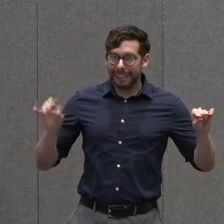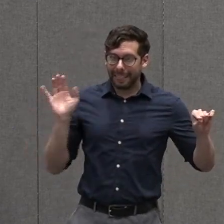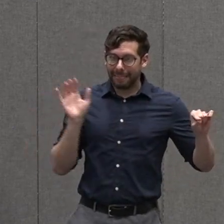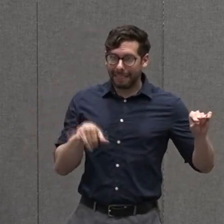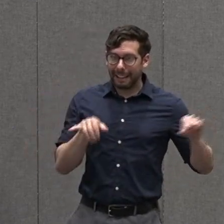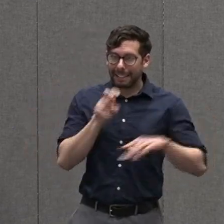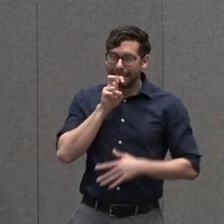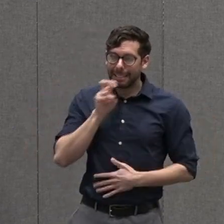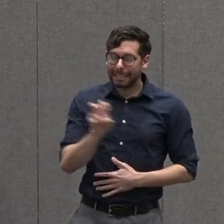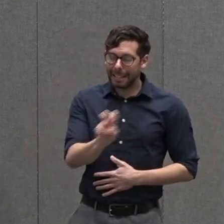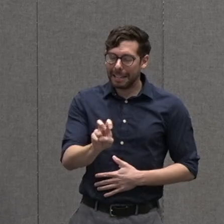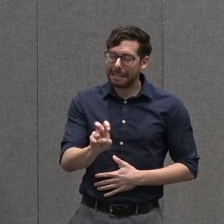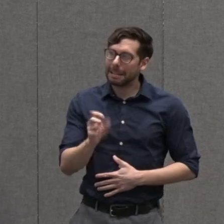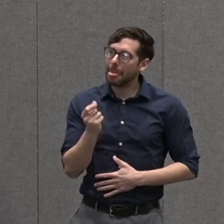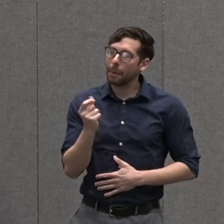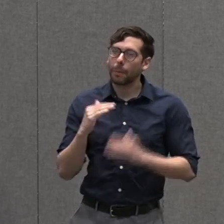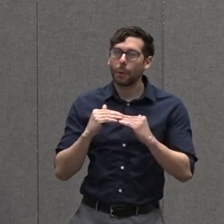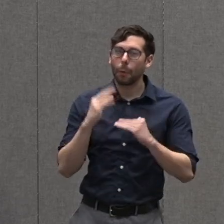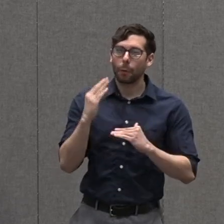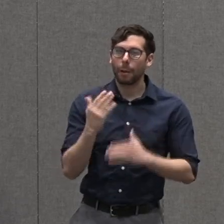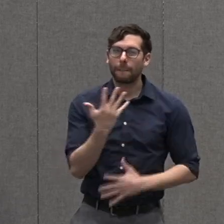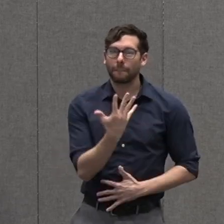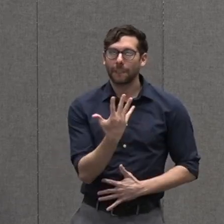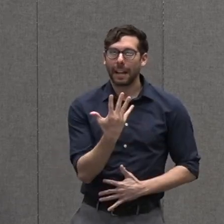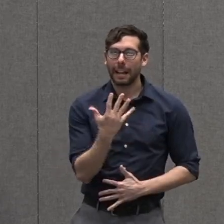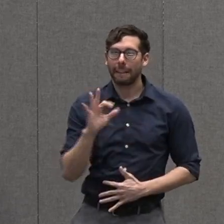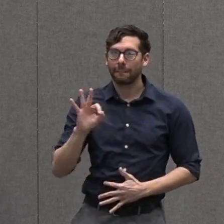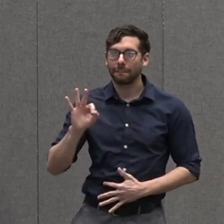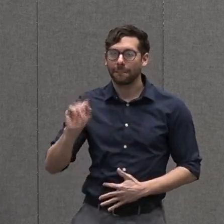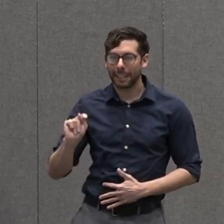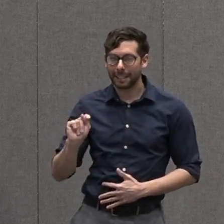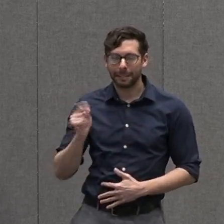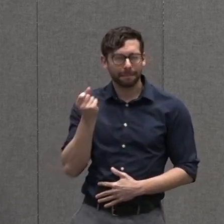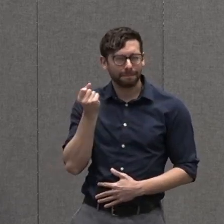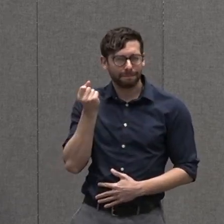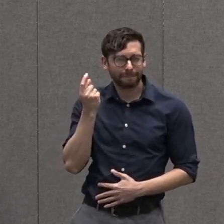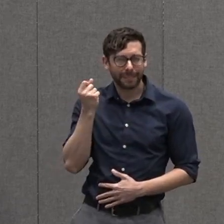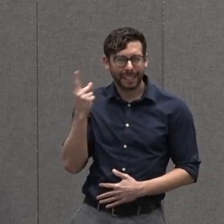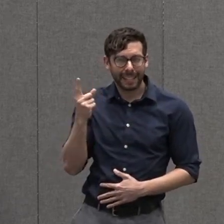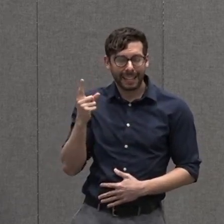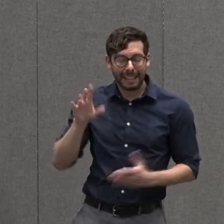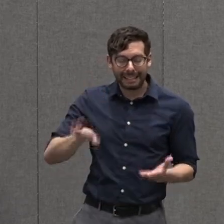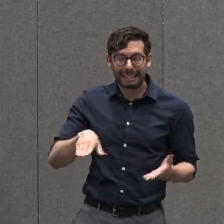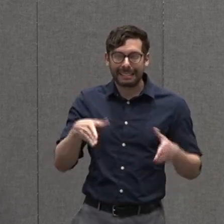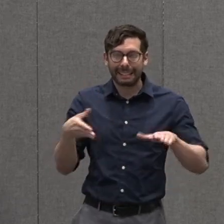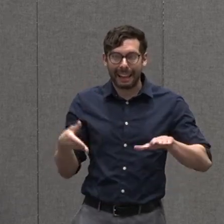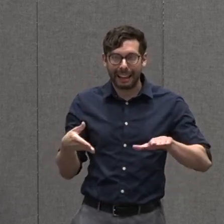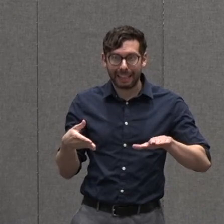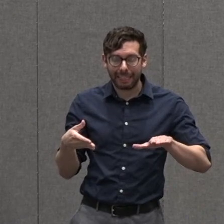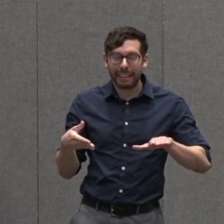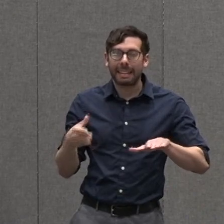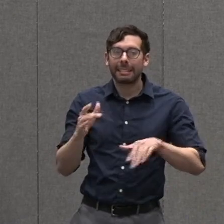And this one, in death, would be longer than it was in life. When the skin is off the snake,